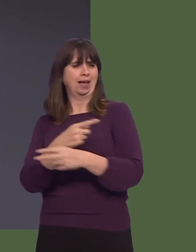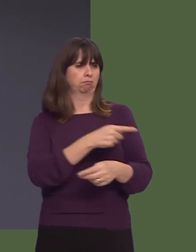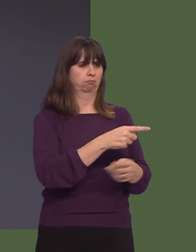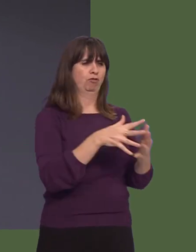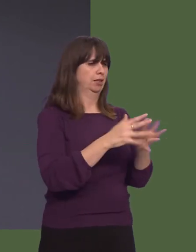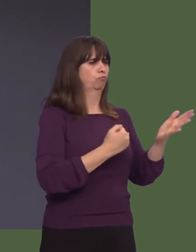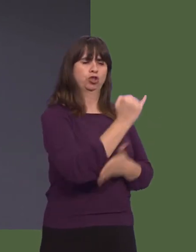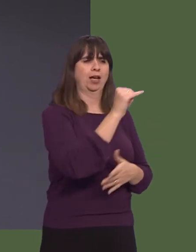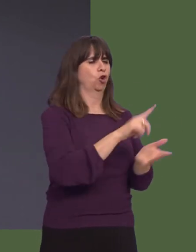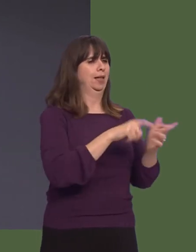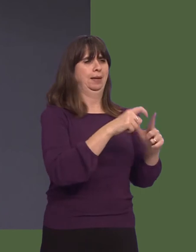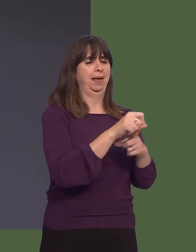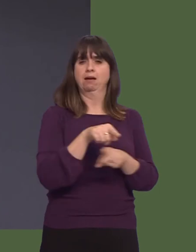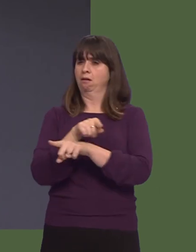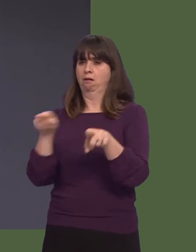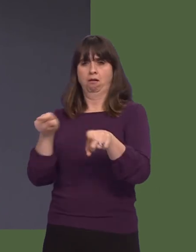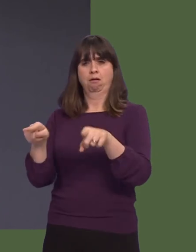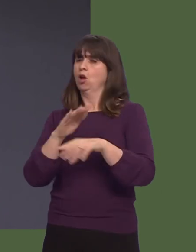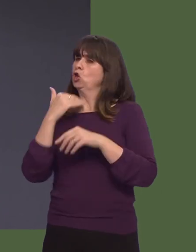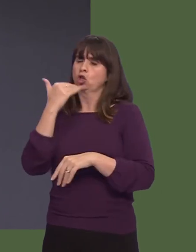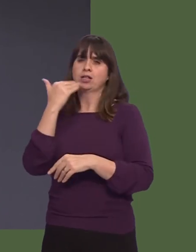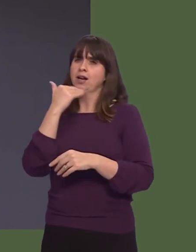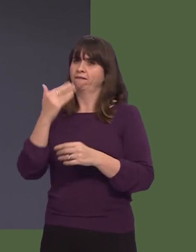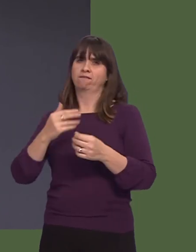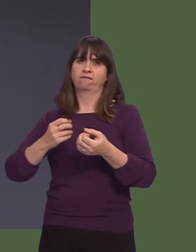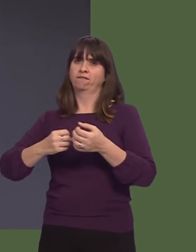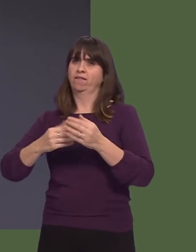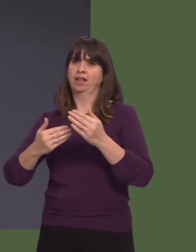datblygu nhw. Roedd y penderfyniad hwnnw, wrth gwrs, wedi'i seilio ar ragolygon poblogaeth